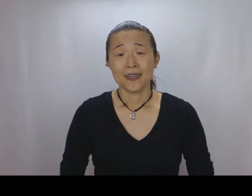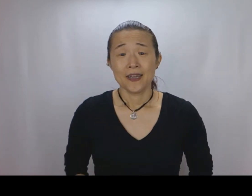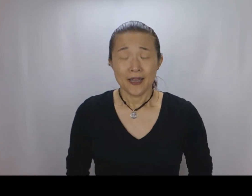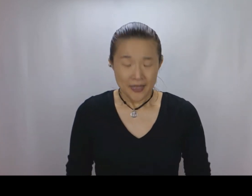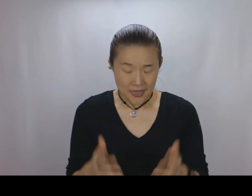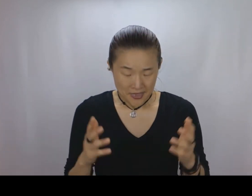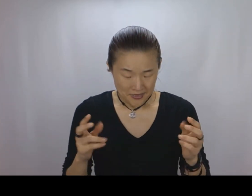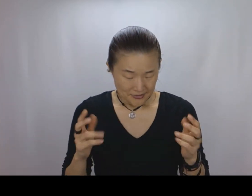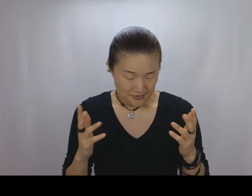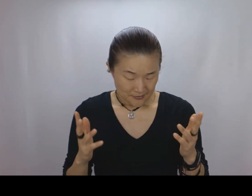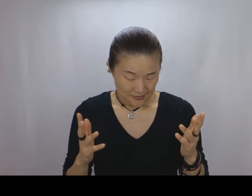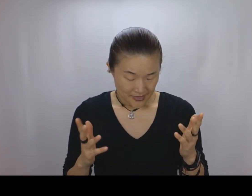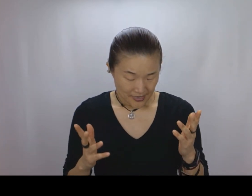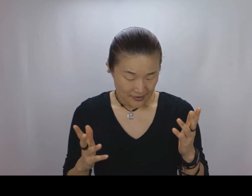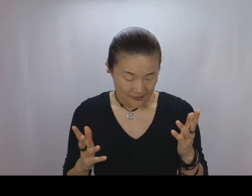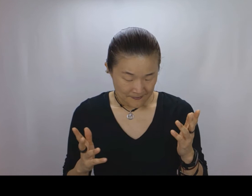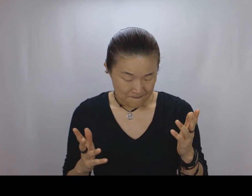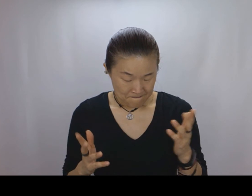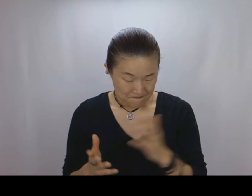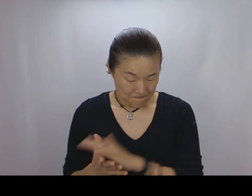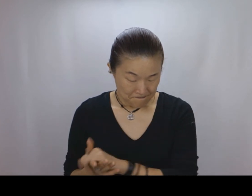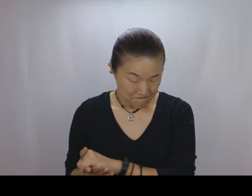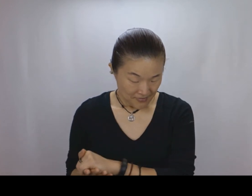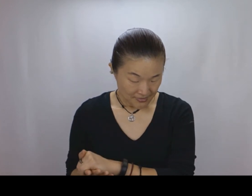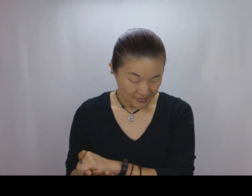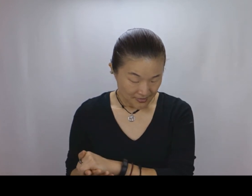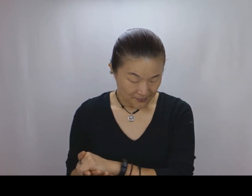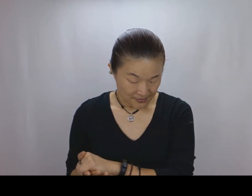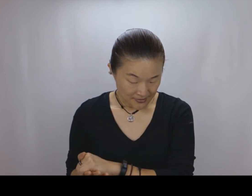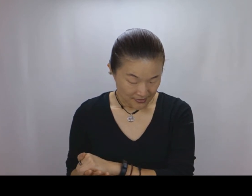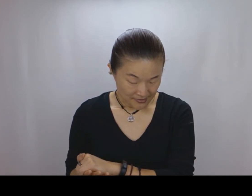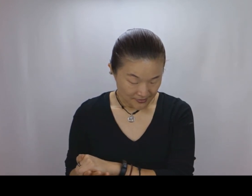Let's see what's next.